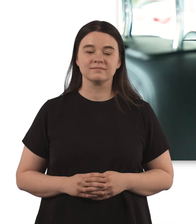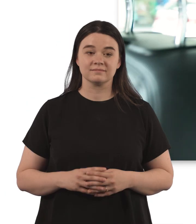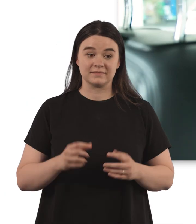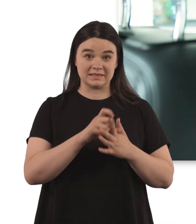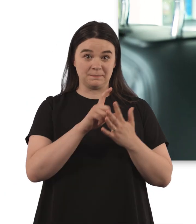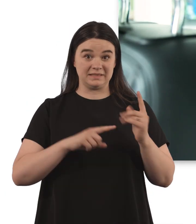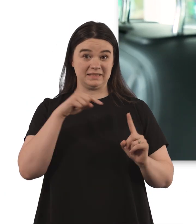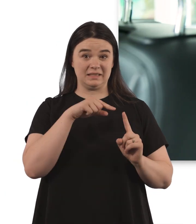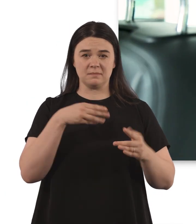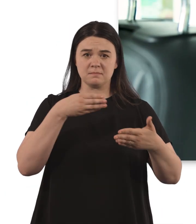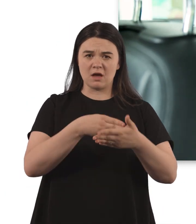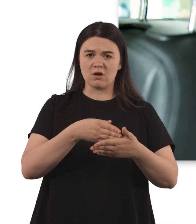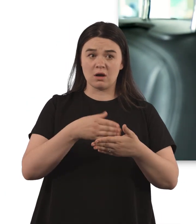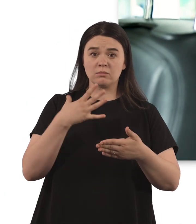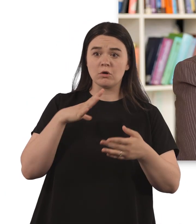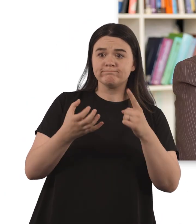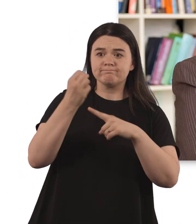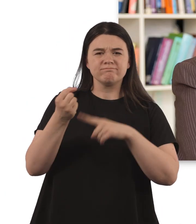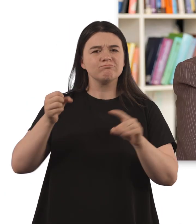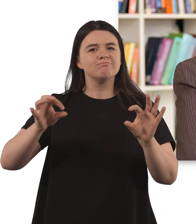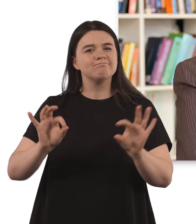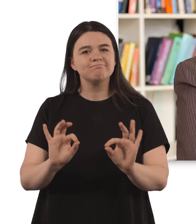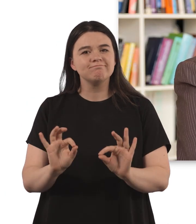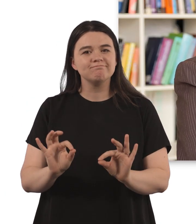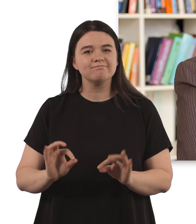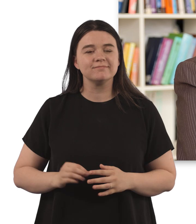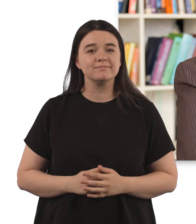Disability is not a barrier to anything you want to achieve in life.